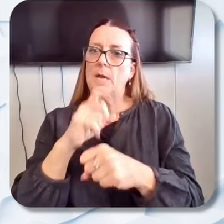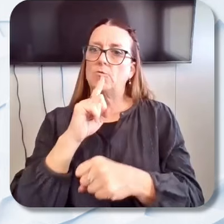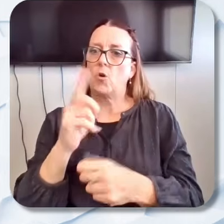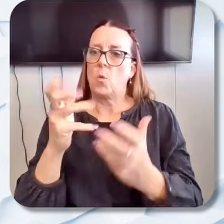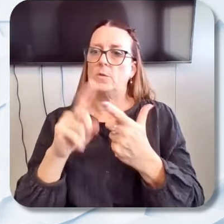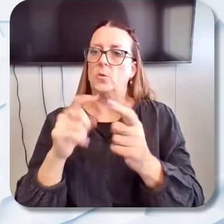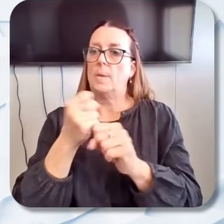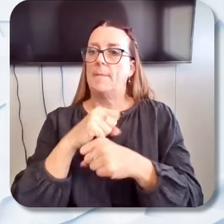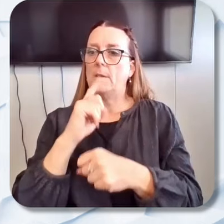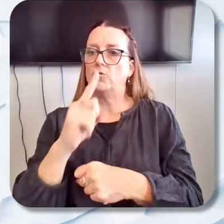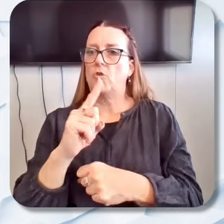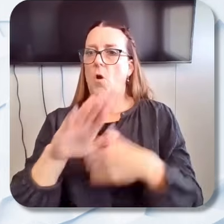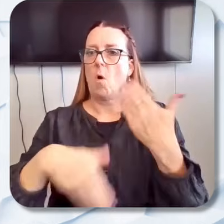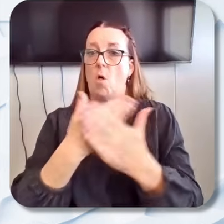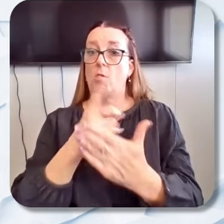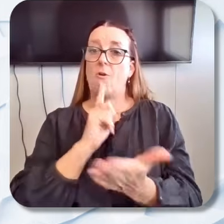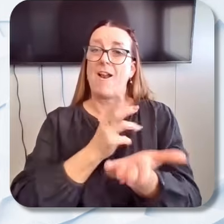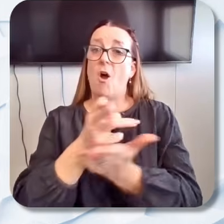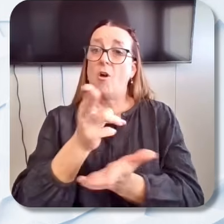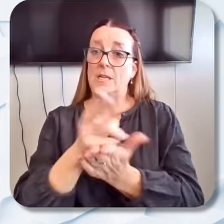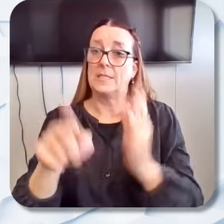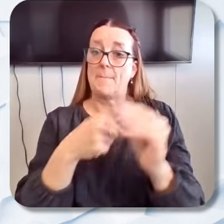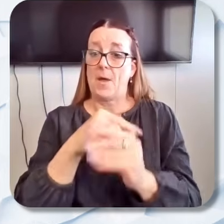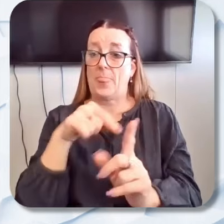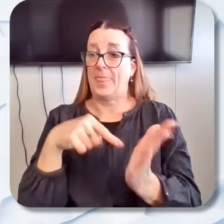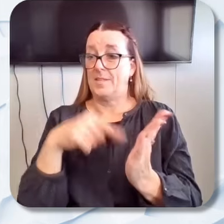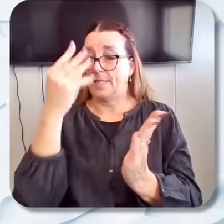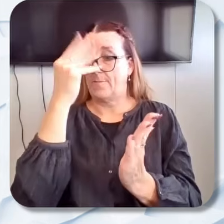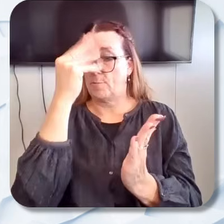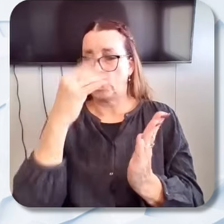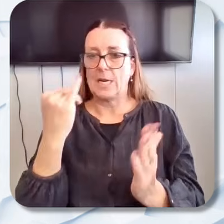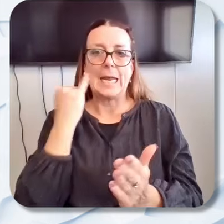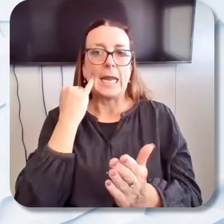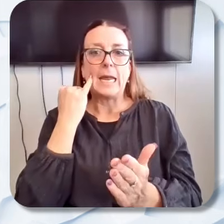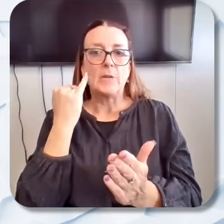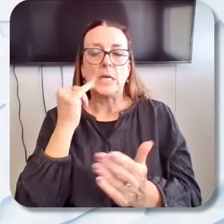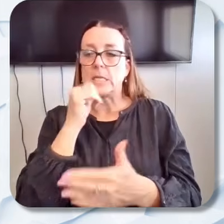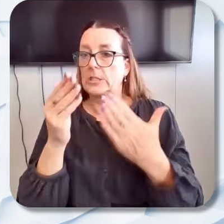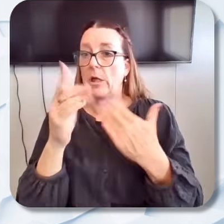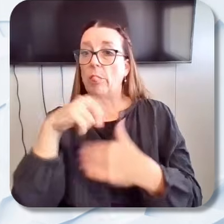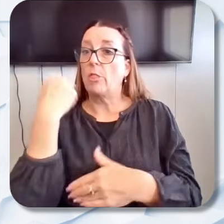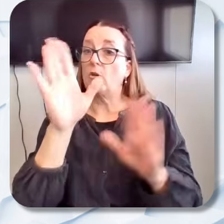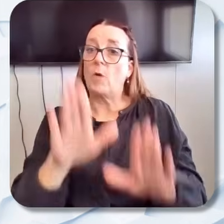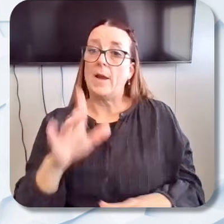sure that everyone's being honest with us about this information, even if it doesn't look so great for your LEA. That's okay.